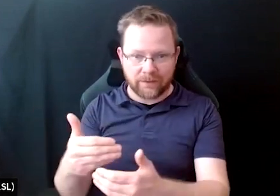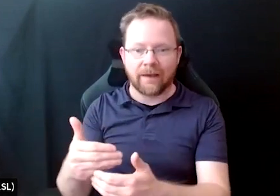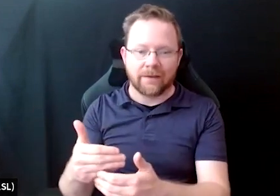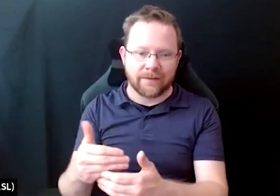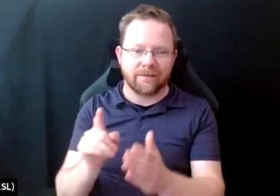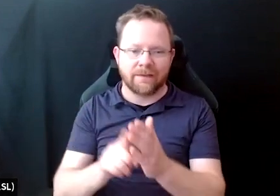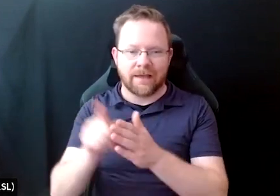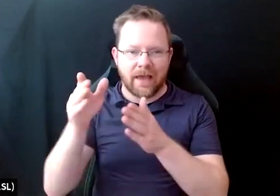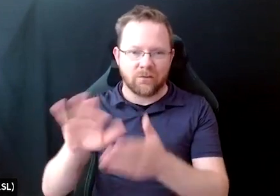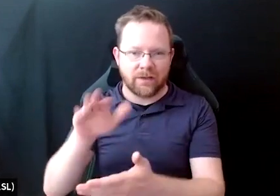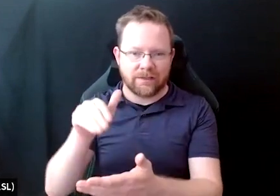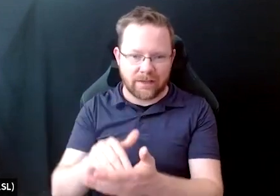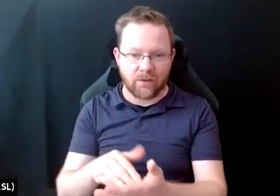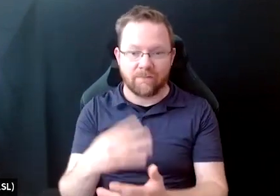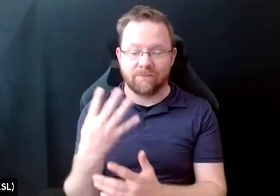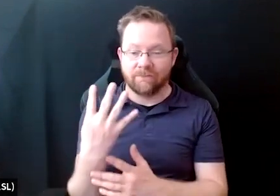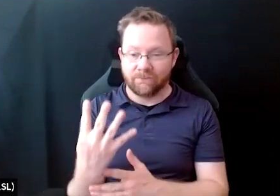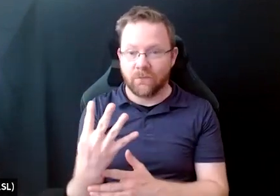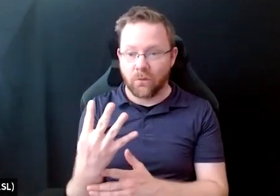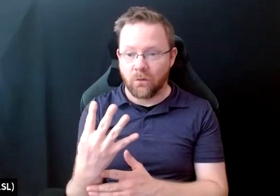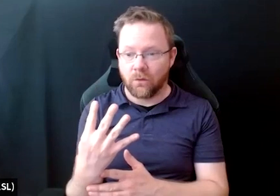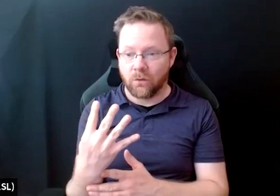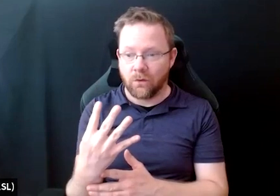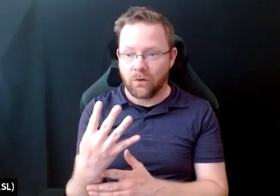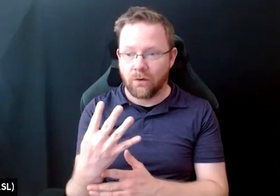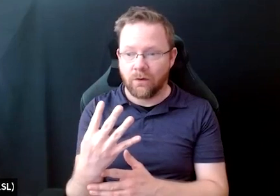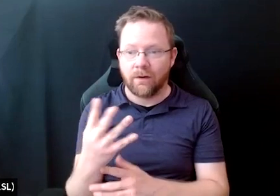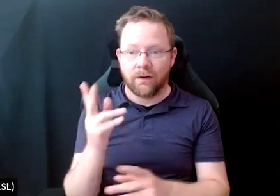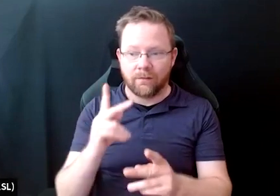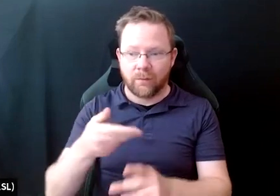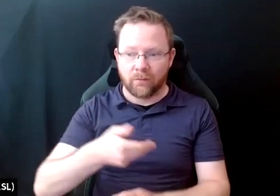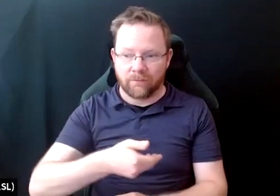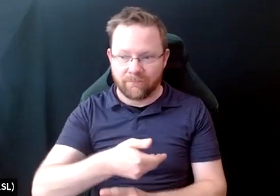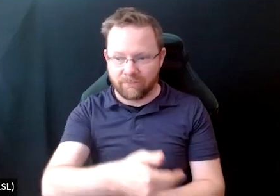Then there were four parastronaut candidates invited to the medical assessment, all men.